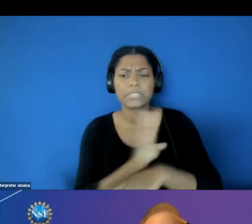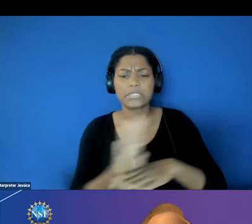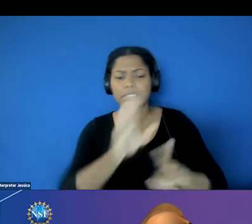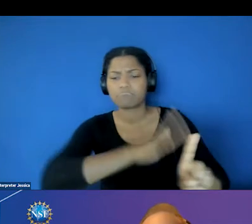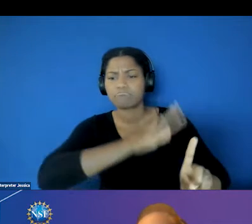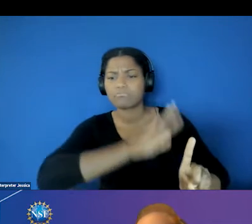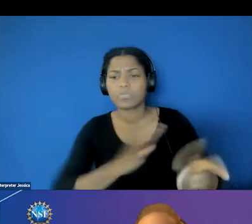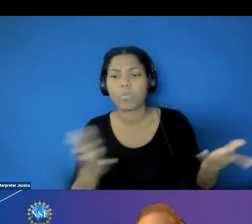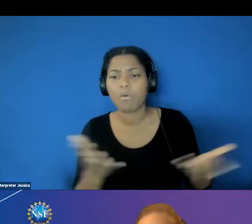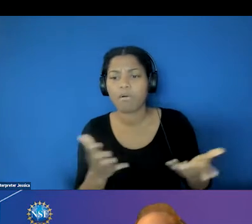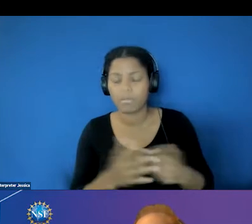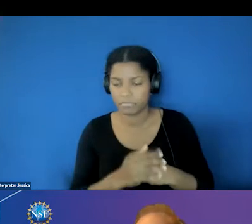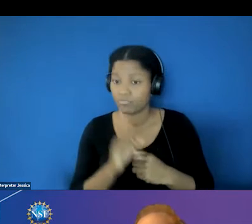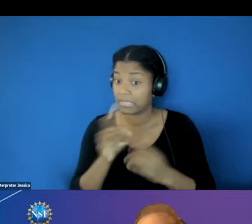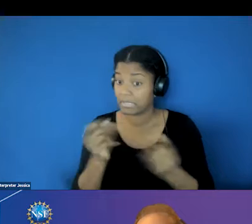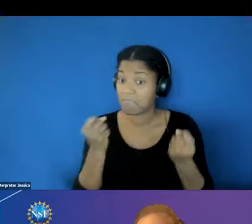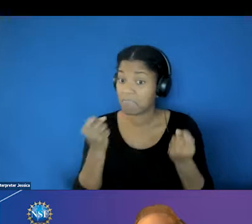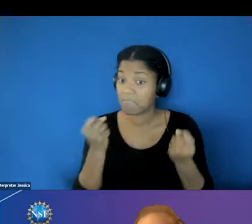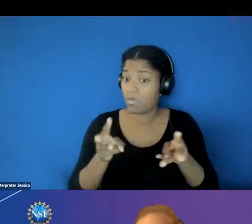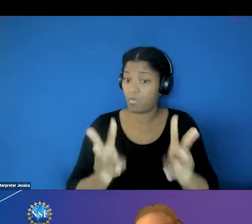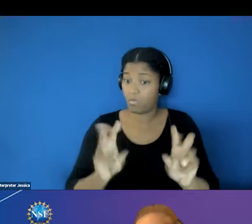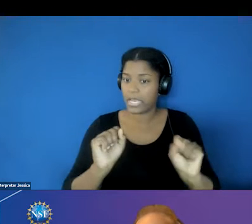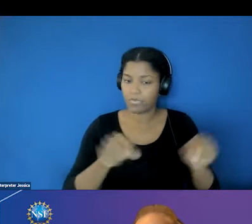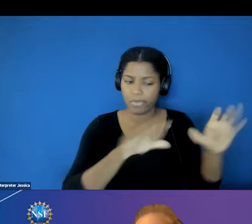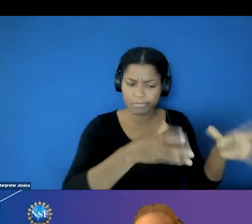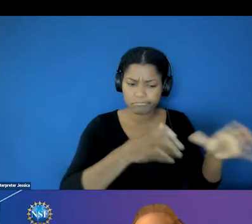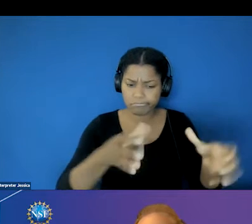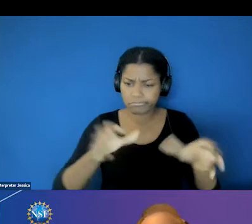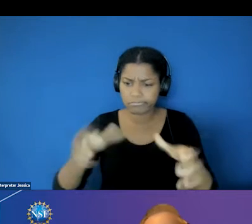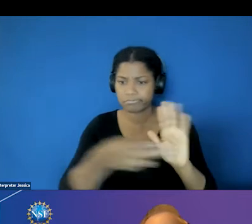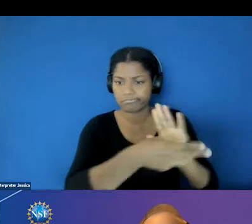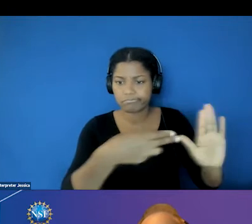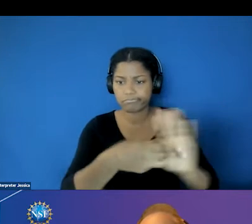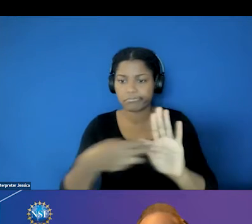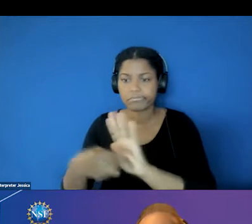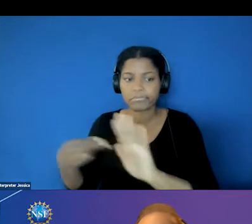There are many ways of classifying institutions through the Carnegie Classifications, et cetera,